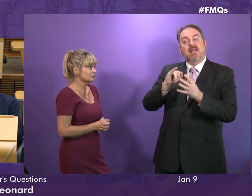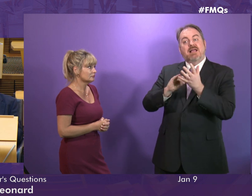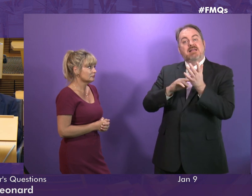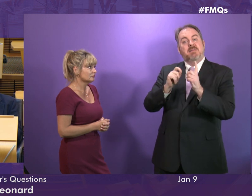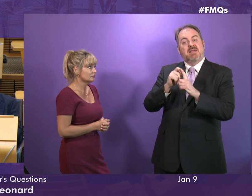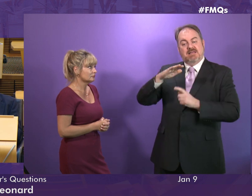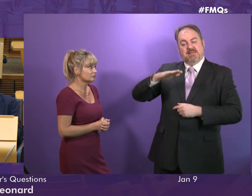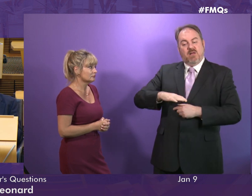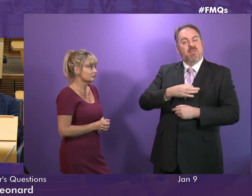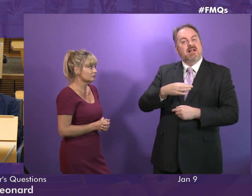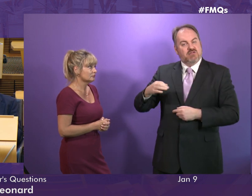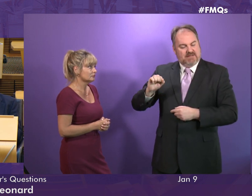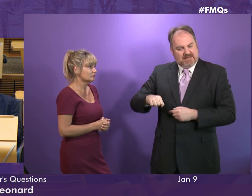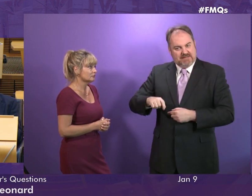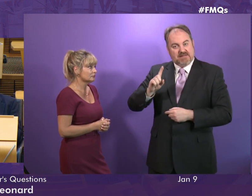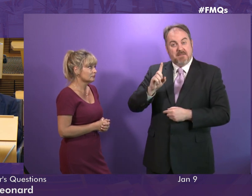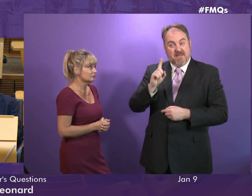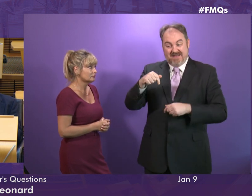Lanarkshire Council but also with the SNP Government?